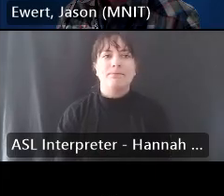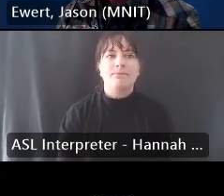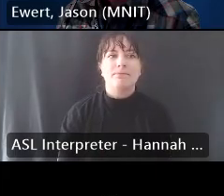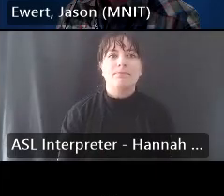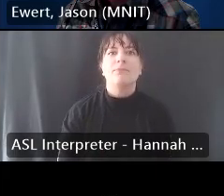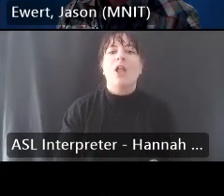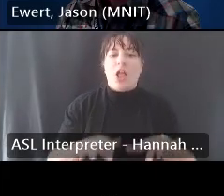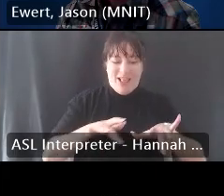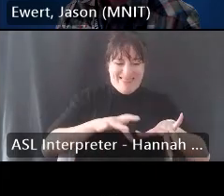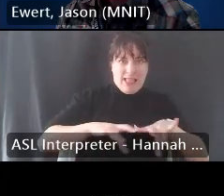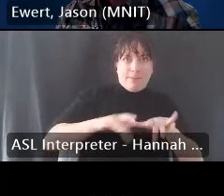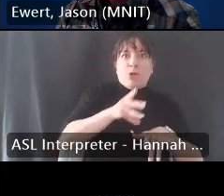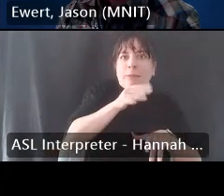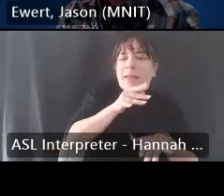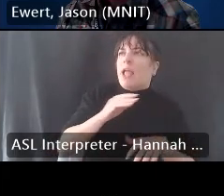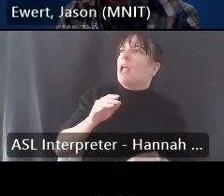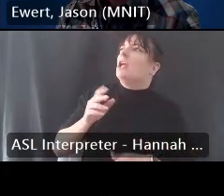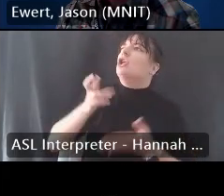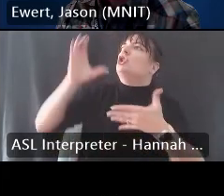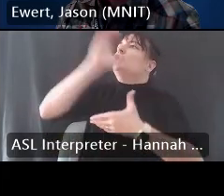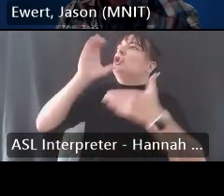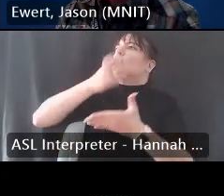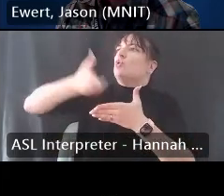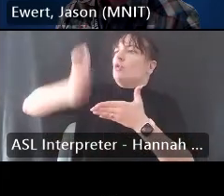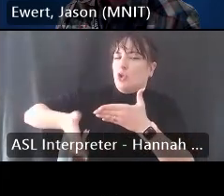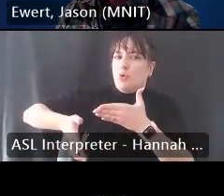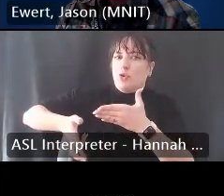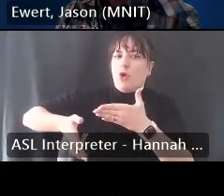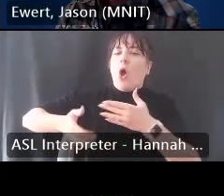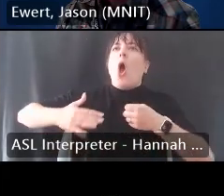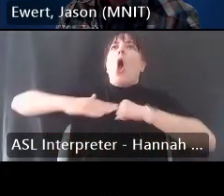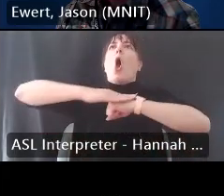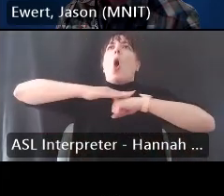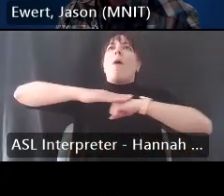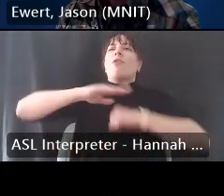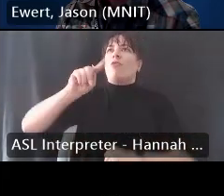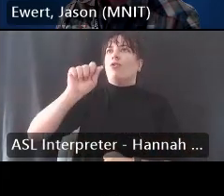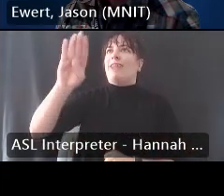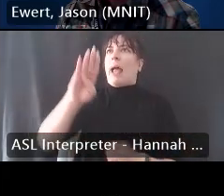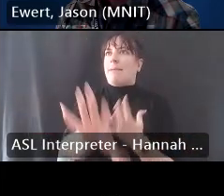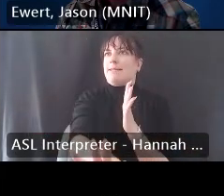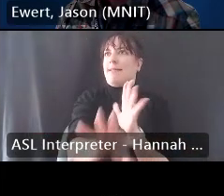I'm going to tab this time. Overview tab selected, one of three. And I'm now--